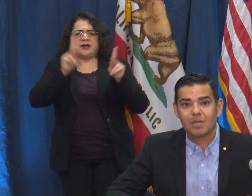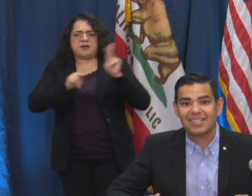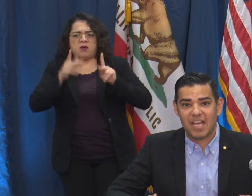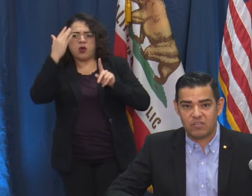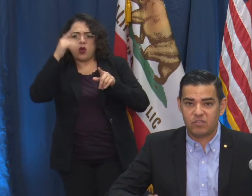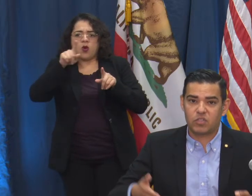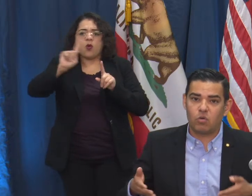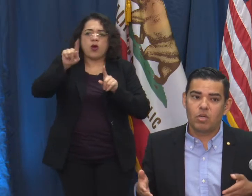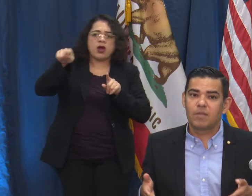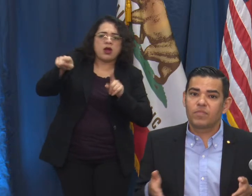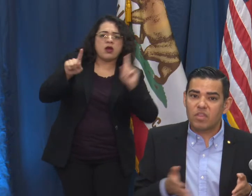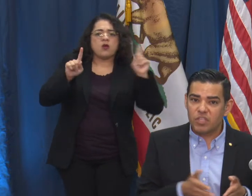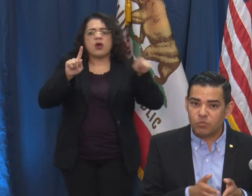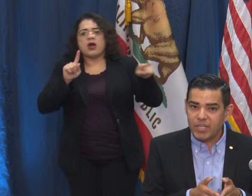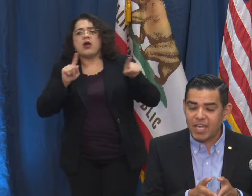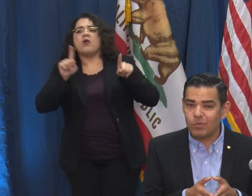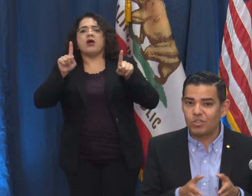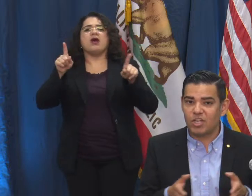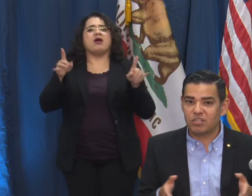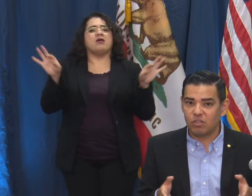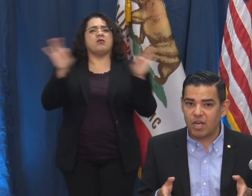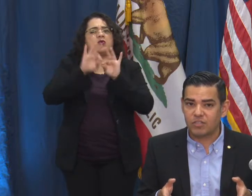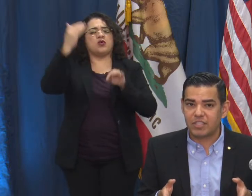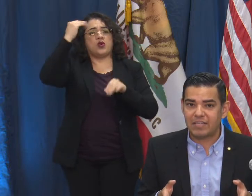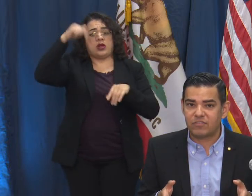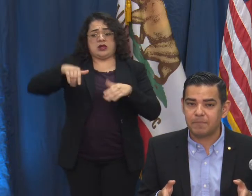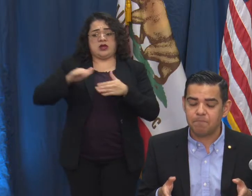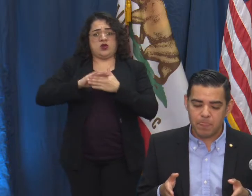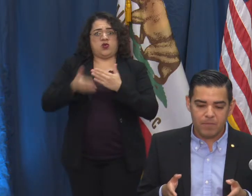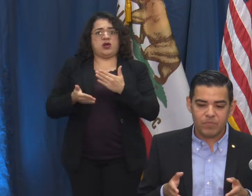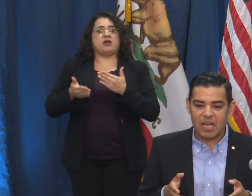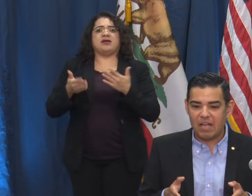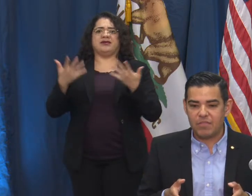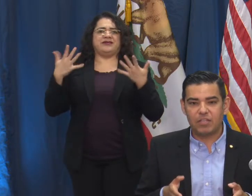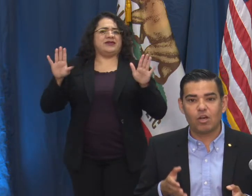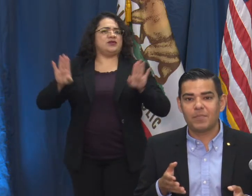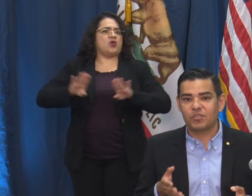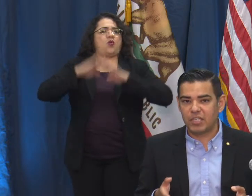tests and so this weekend we just launched the testing. The Long Beach City